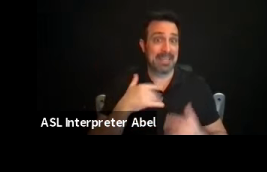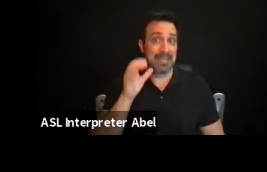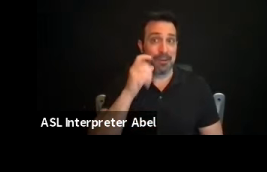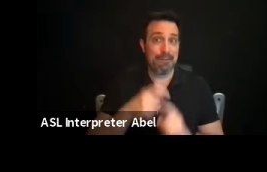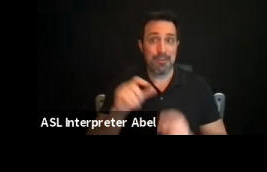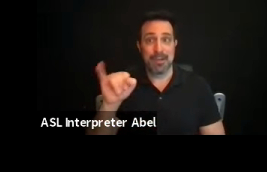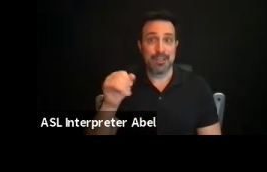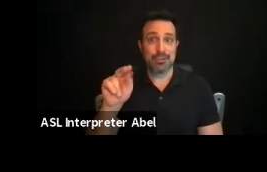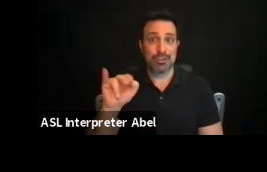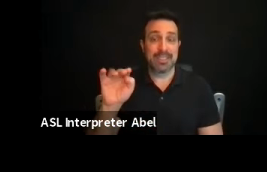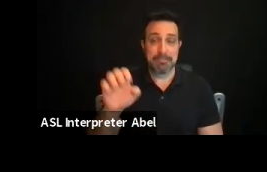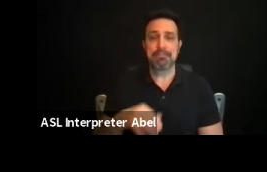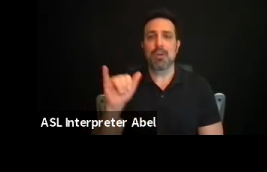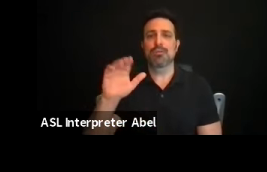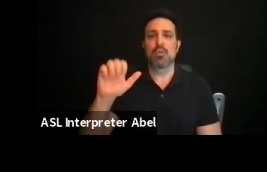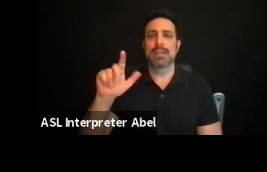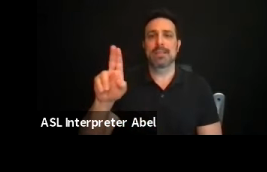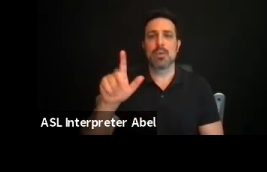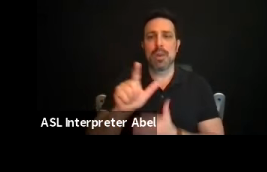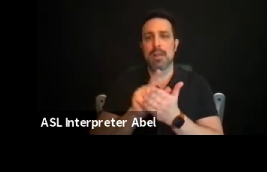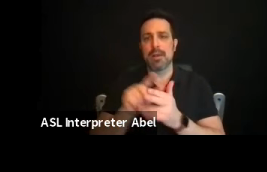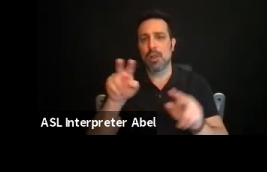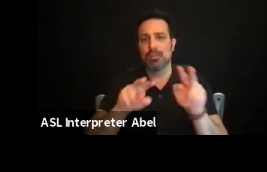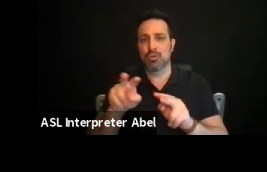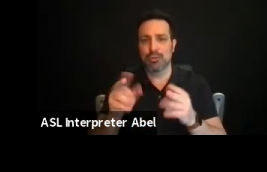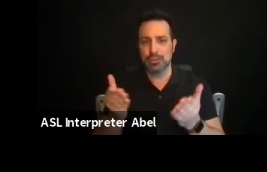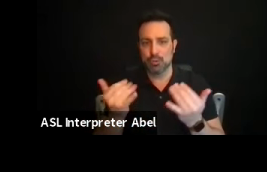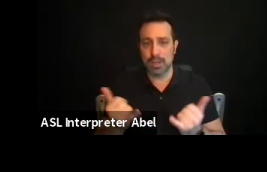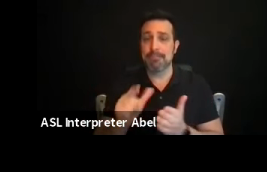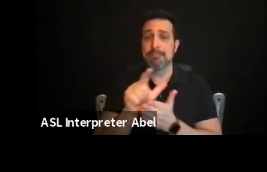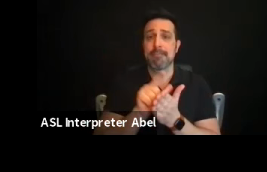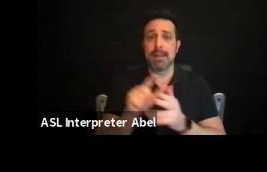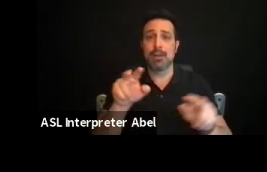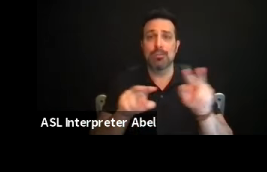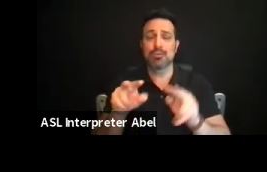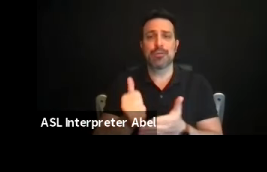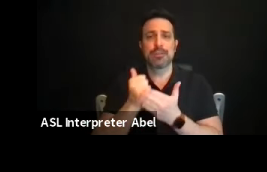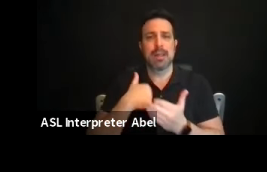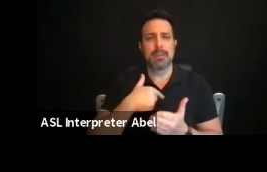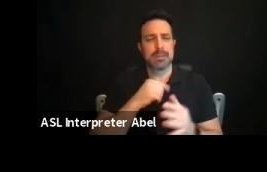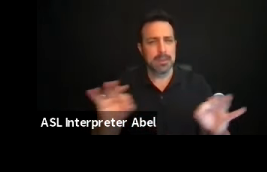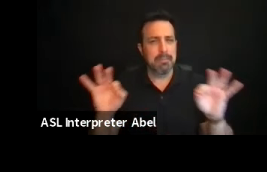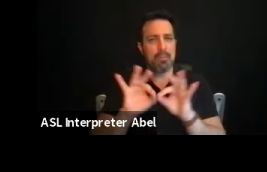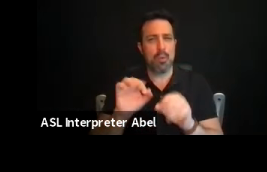Lindsay and Jim and Jeanine and Sarah will board